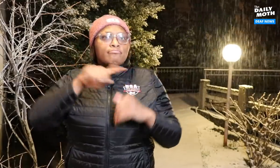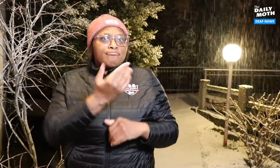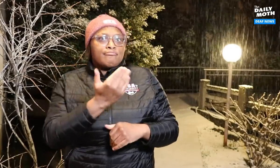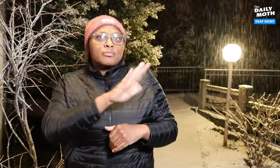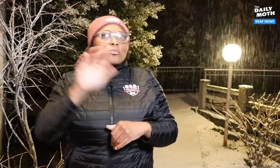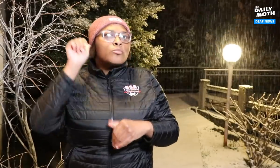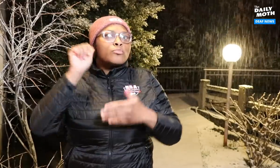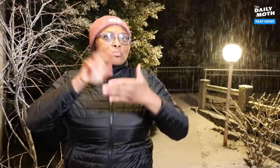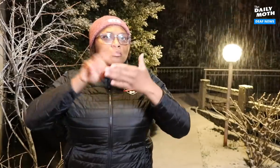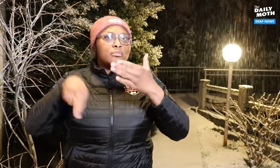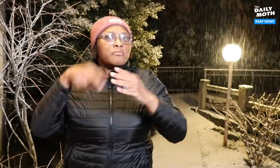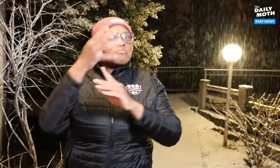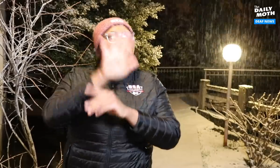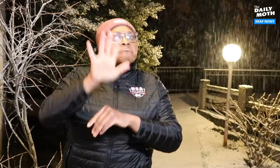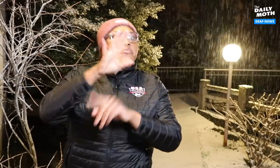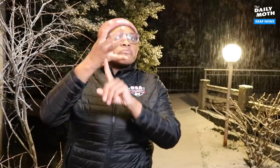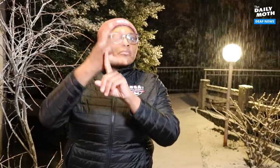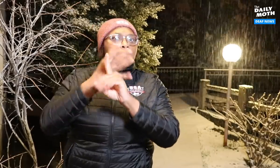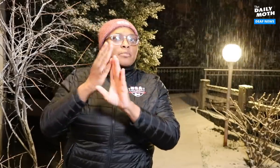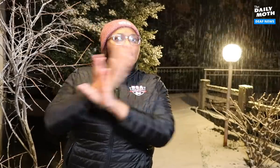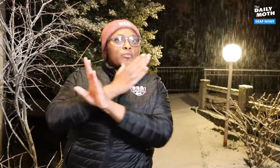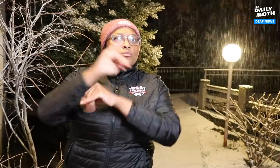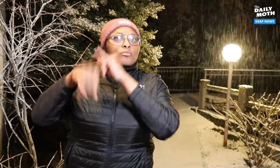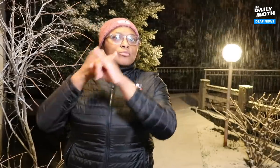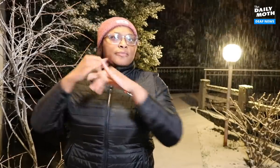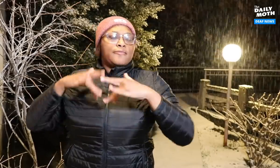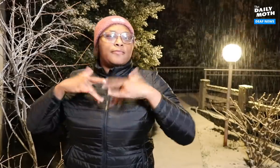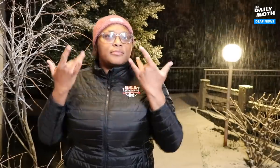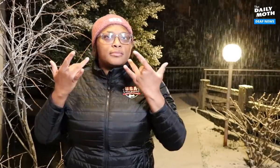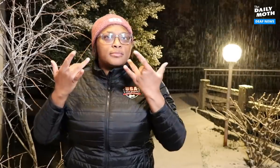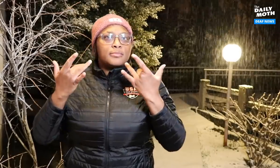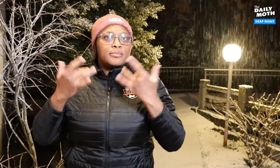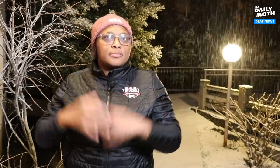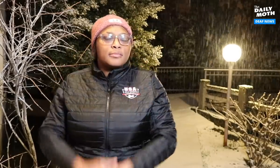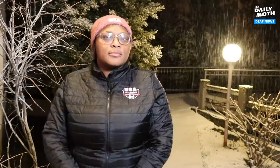they will collect their audiogram results about four months in advance of the events.